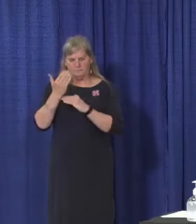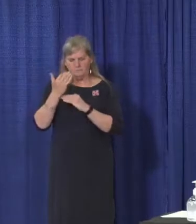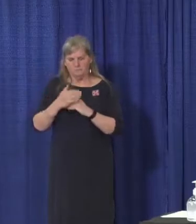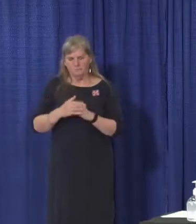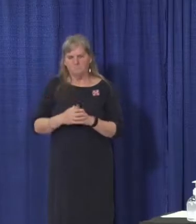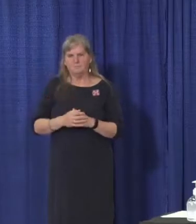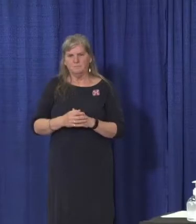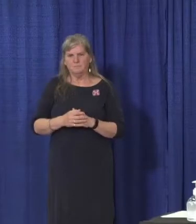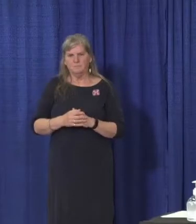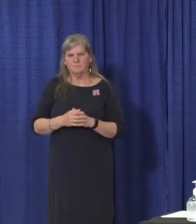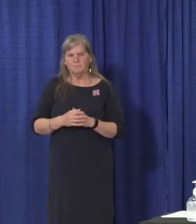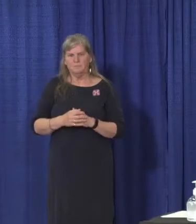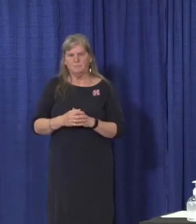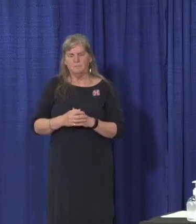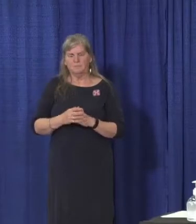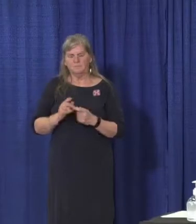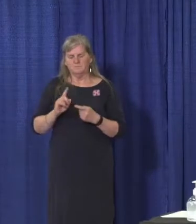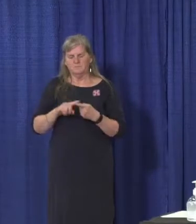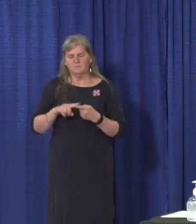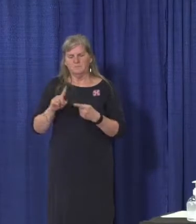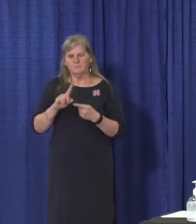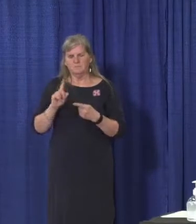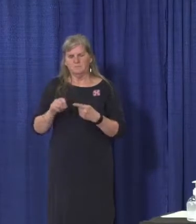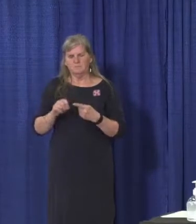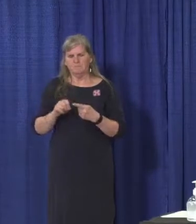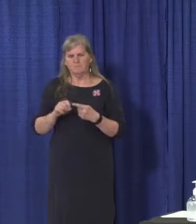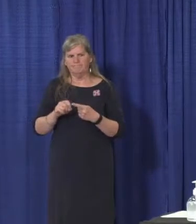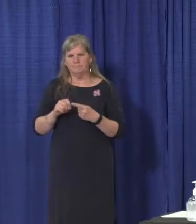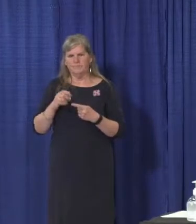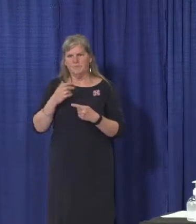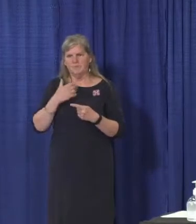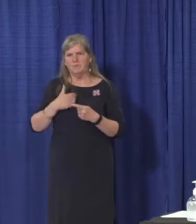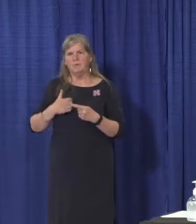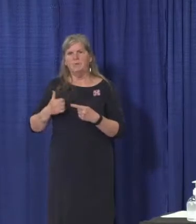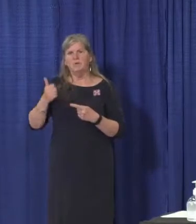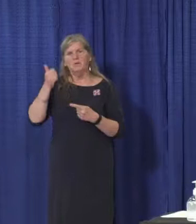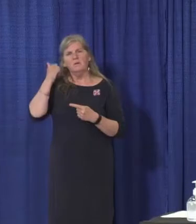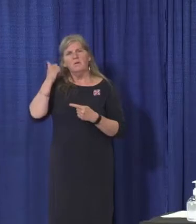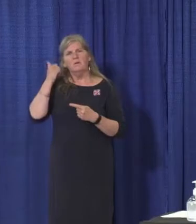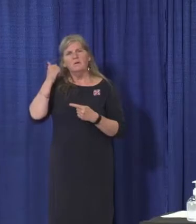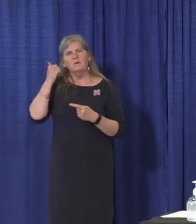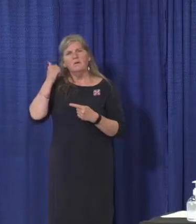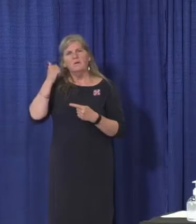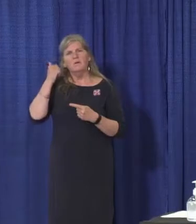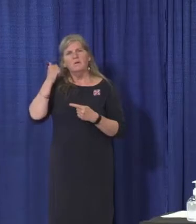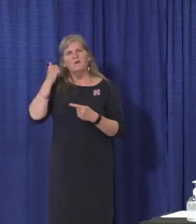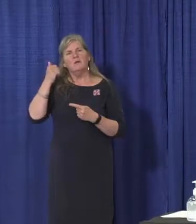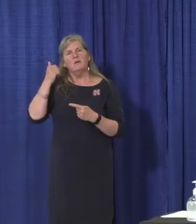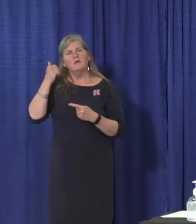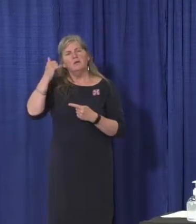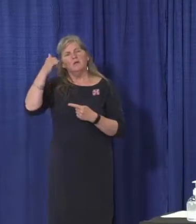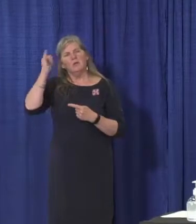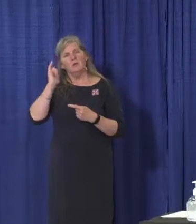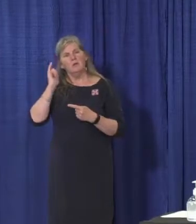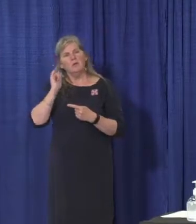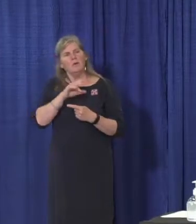Reporter: Good morning. My first question is for the premier or Doctor Hanley. Can you tell us whether these